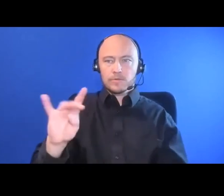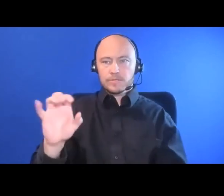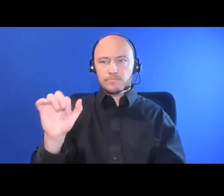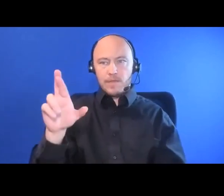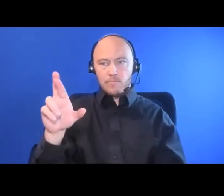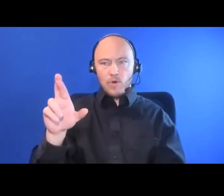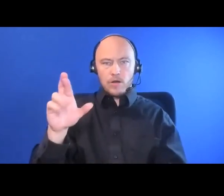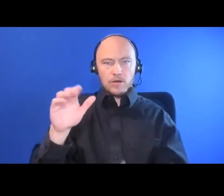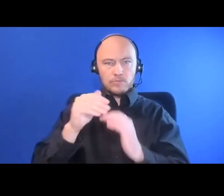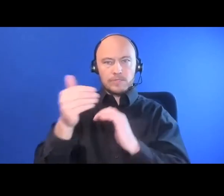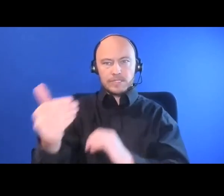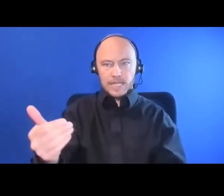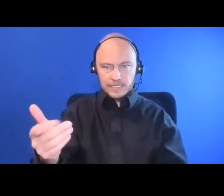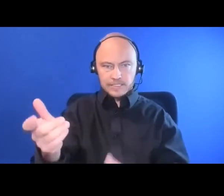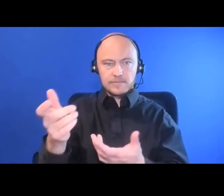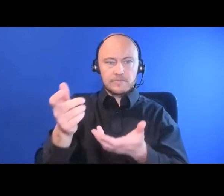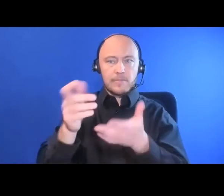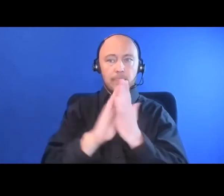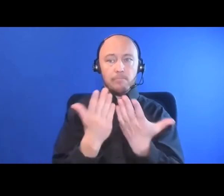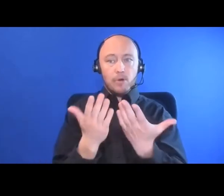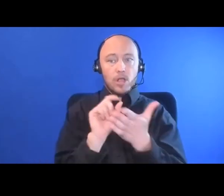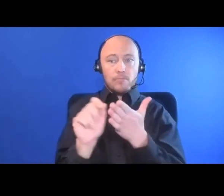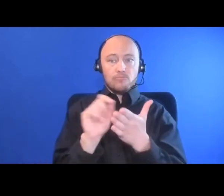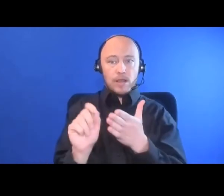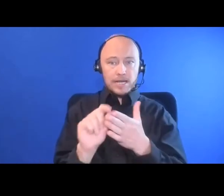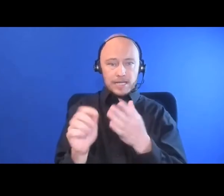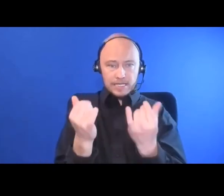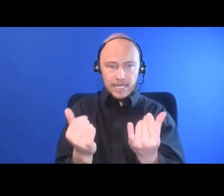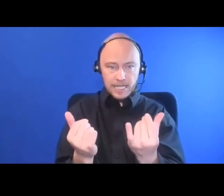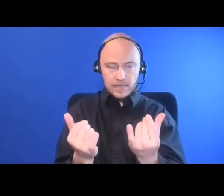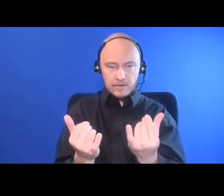and the novel that I'm working on now tackles disability,